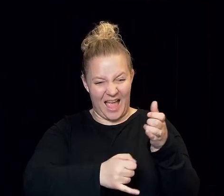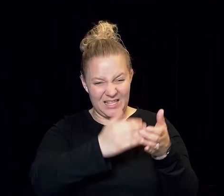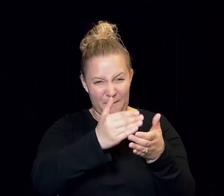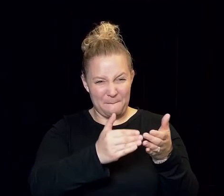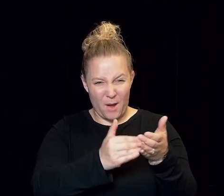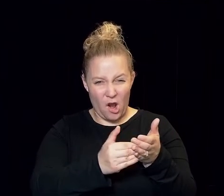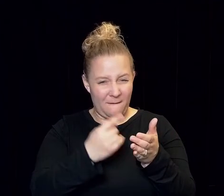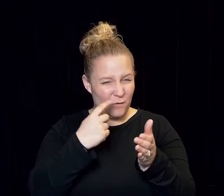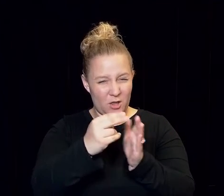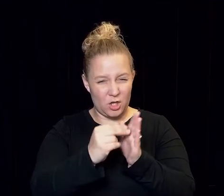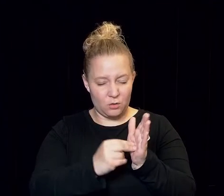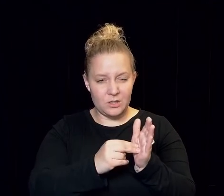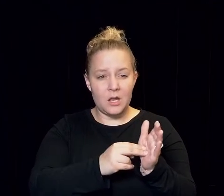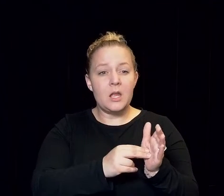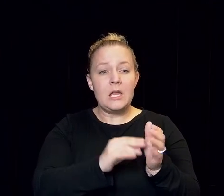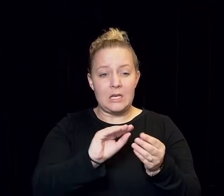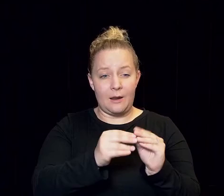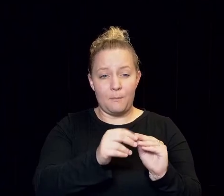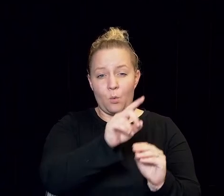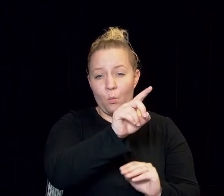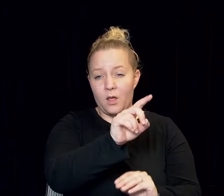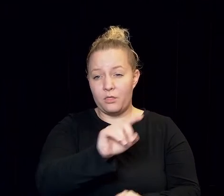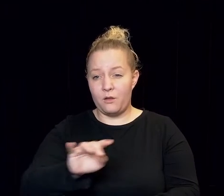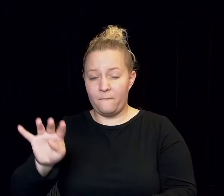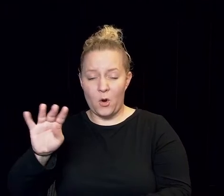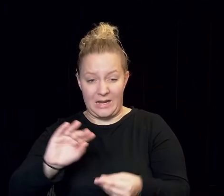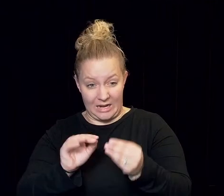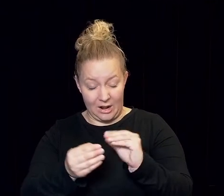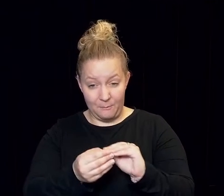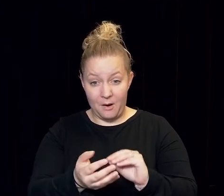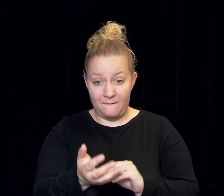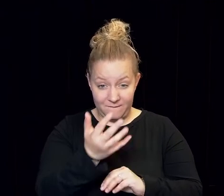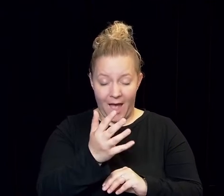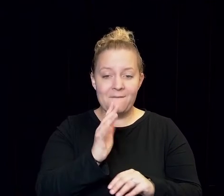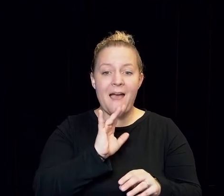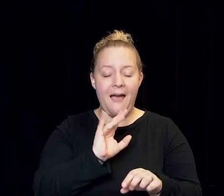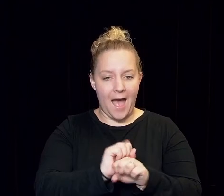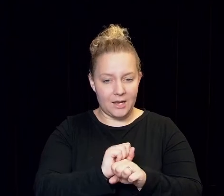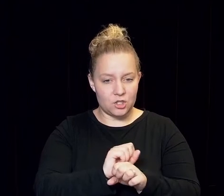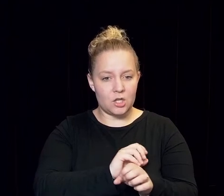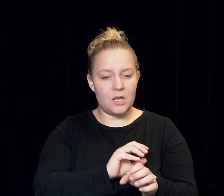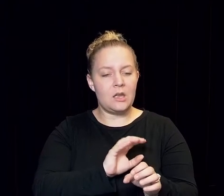four. Number five is actually the start of day two notes. So, do not feel like you need to